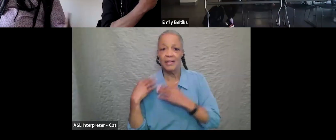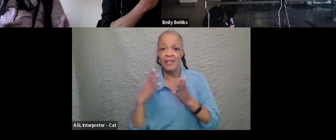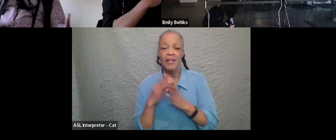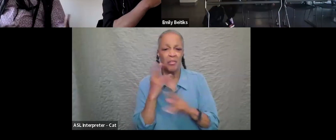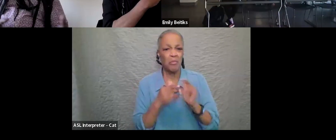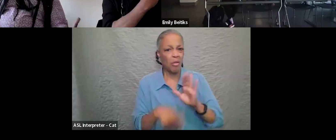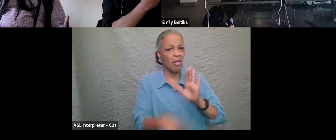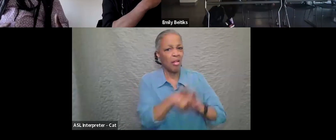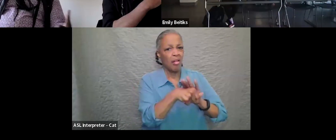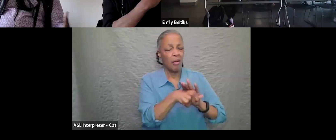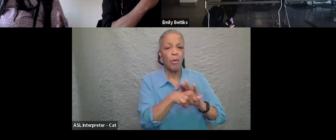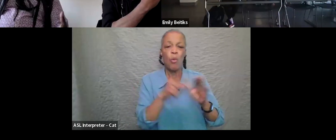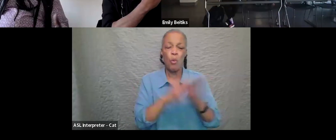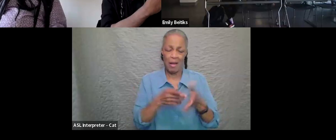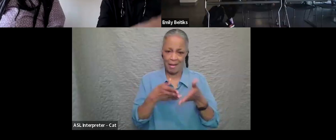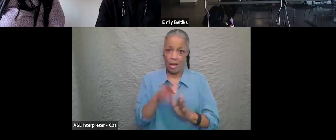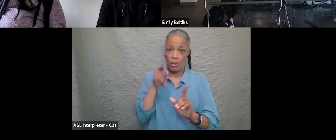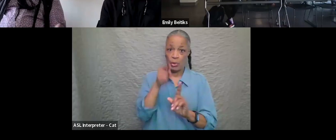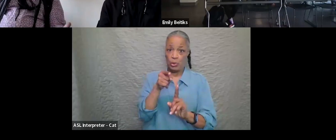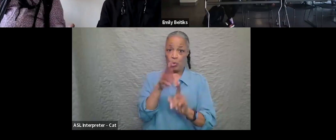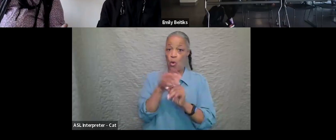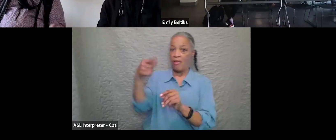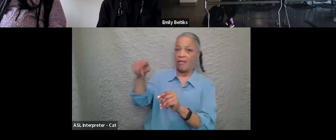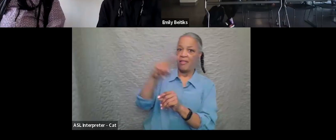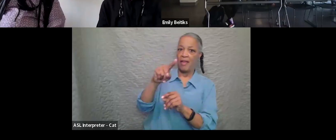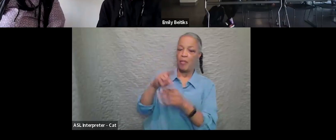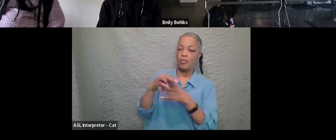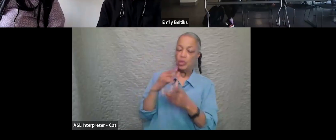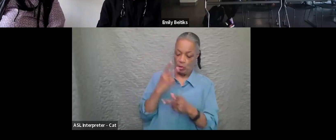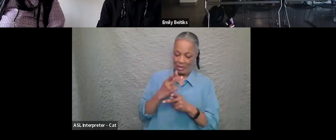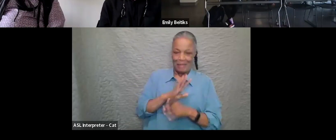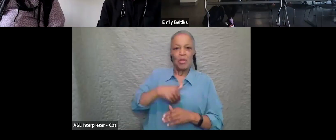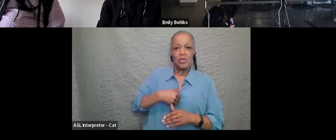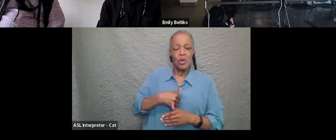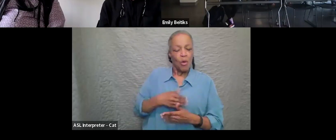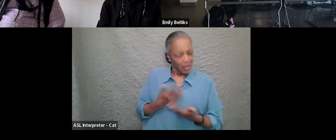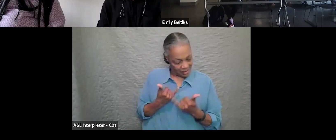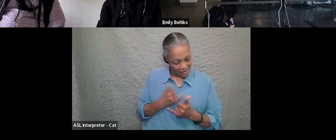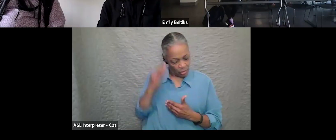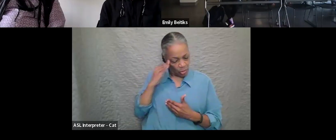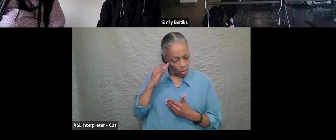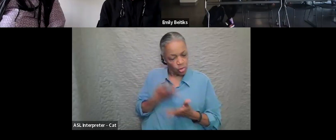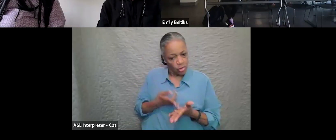What is it that allowed you, them, to hold on to that, right? I mean, I think it's different for everybody.